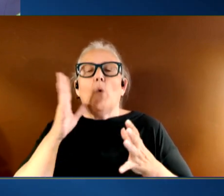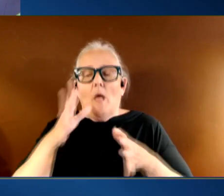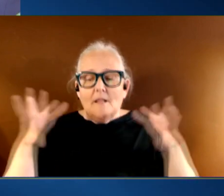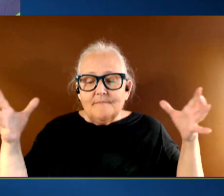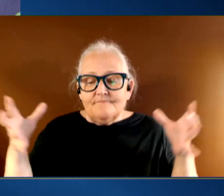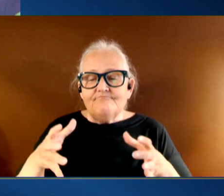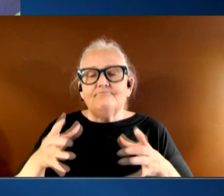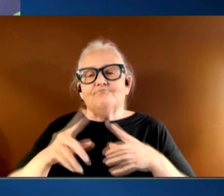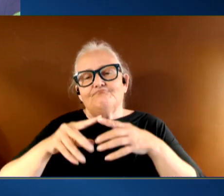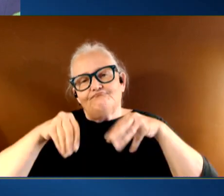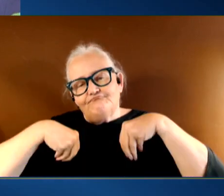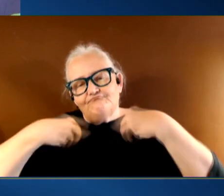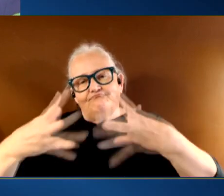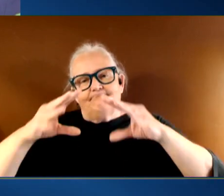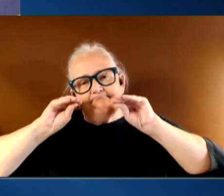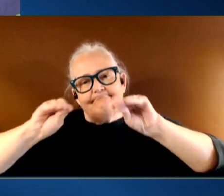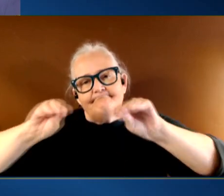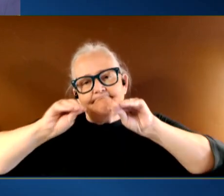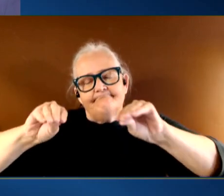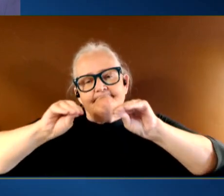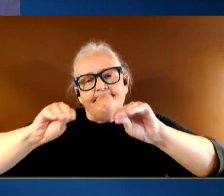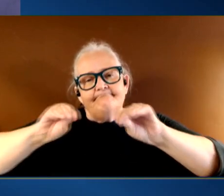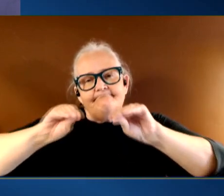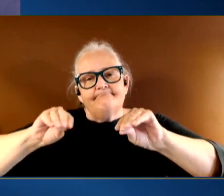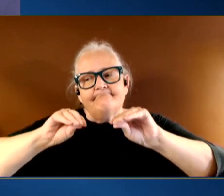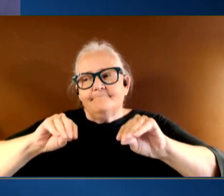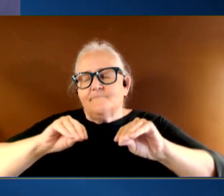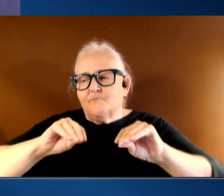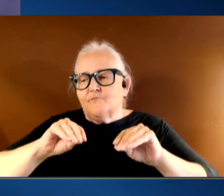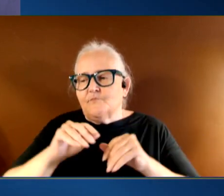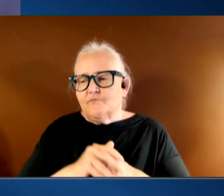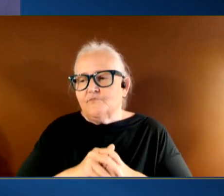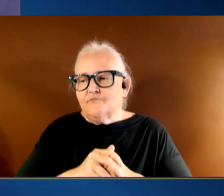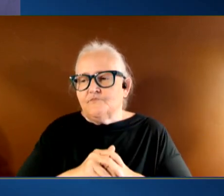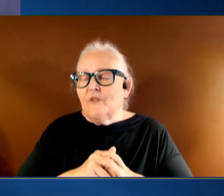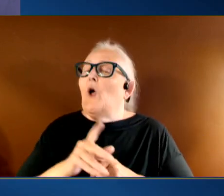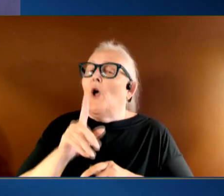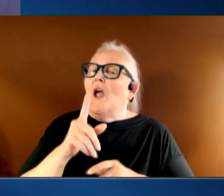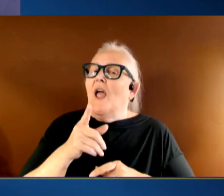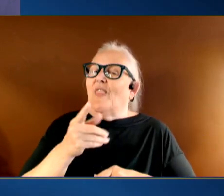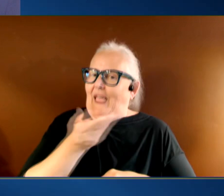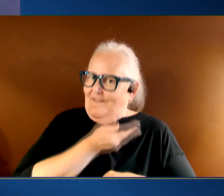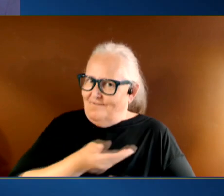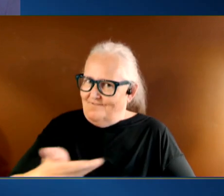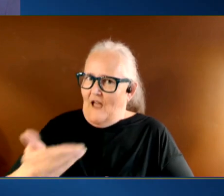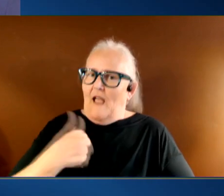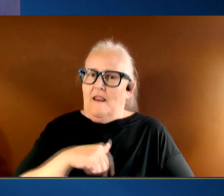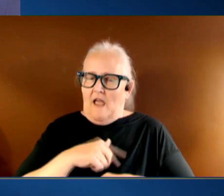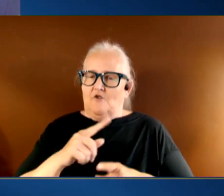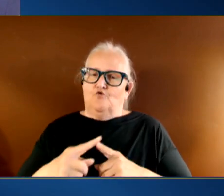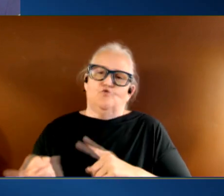session for -- we were an invited panel to come and speak about it. And so,